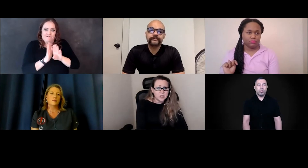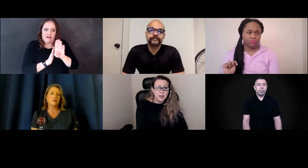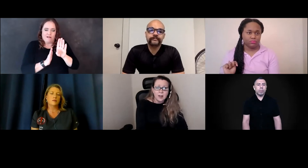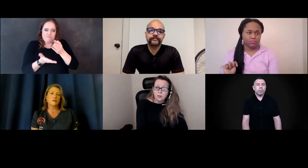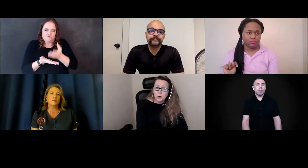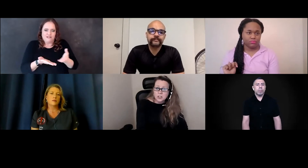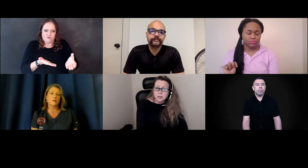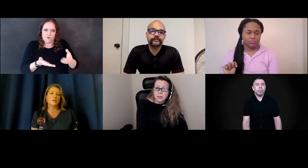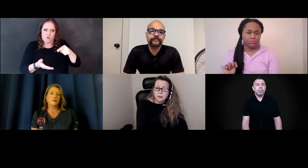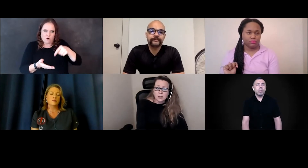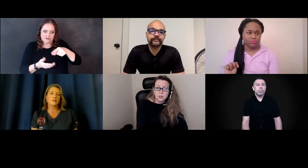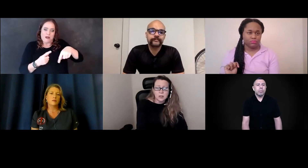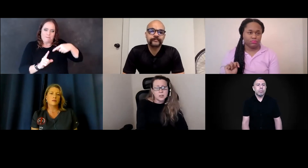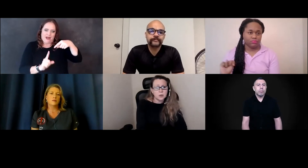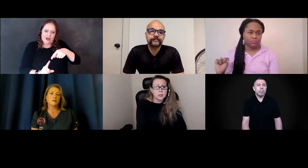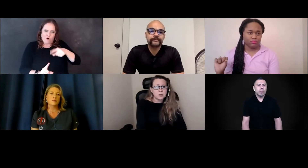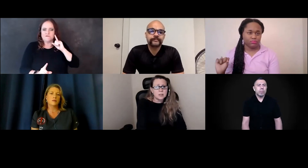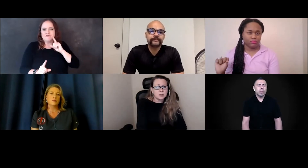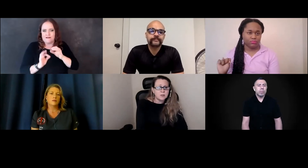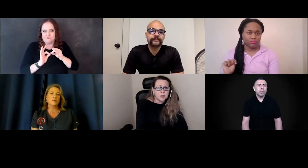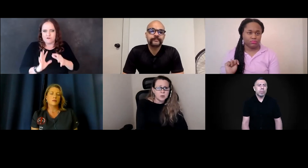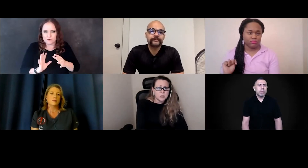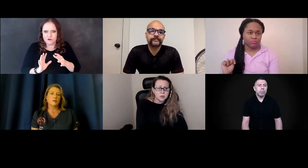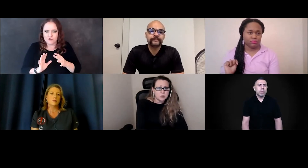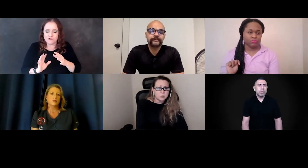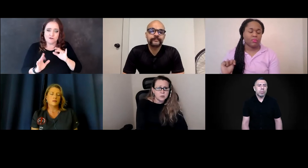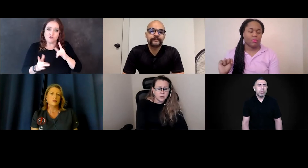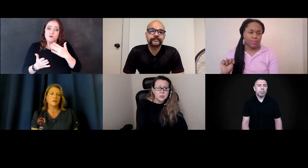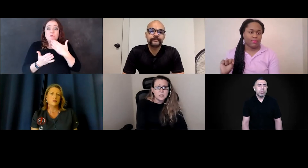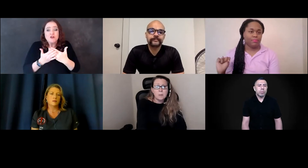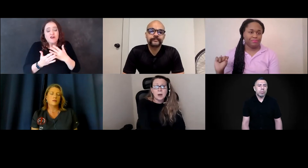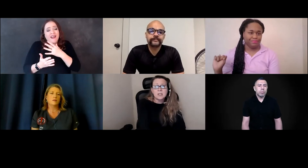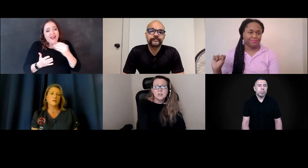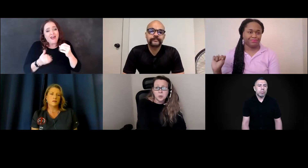Fortunately National Deaf Center has developed a resource about deaf interpreters. It's really good.